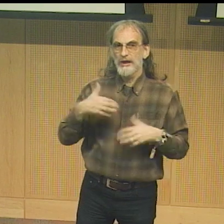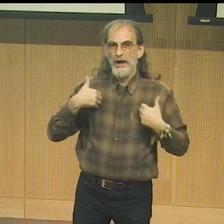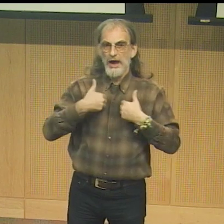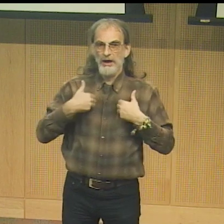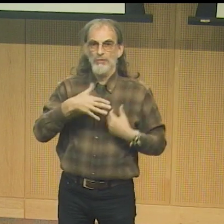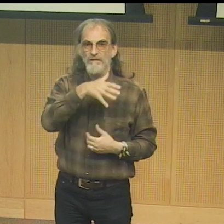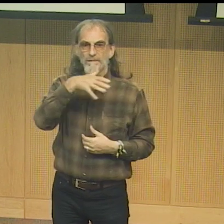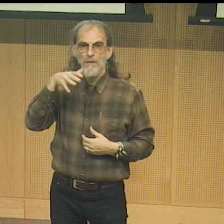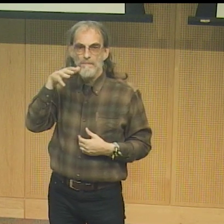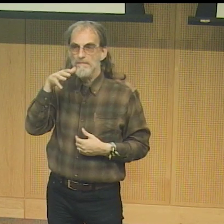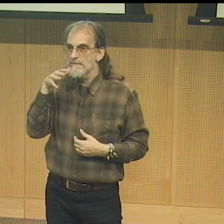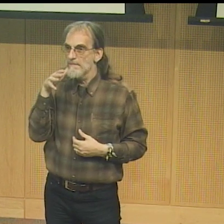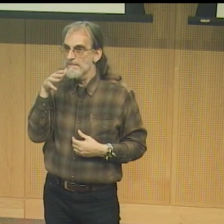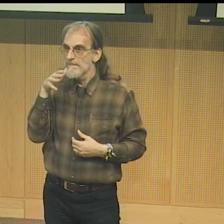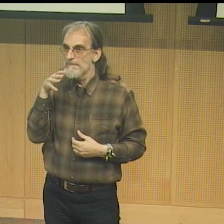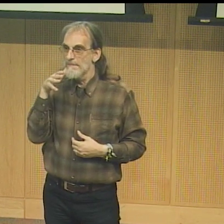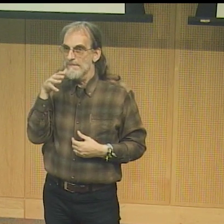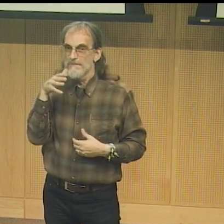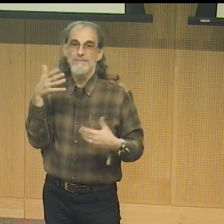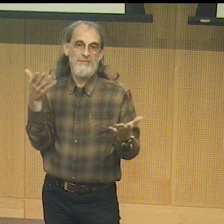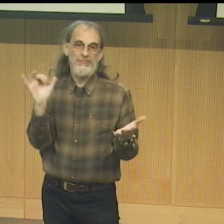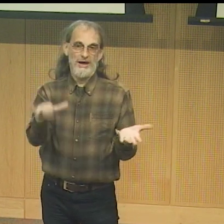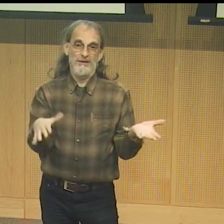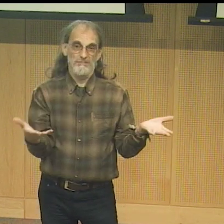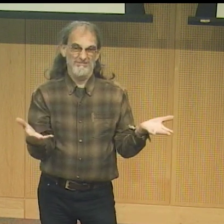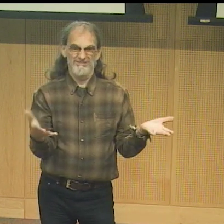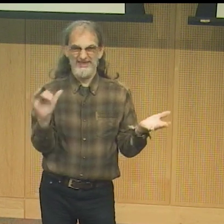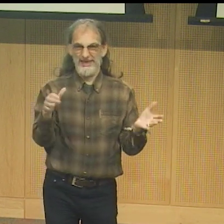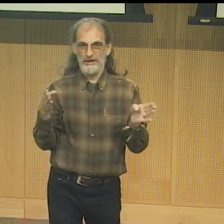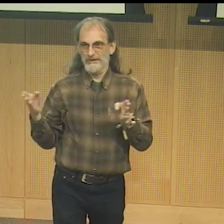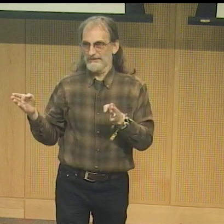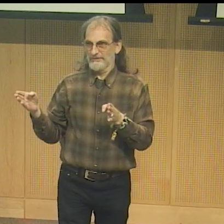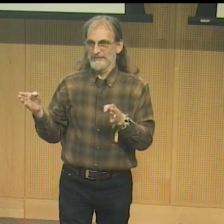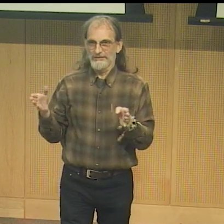in English, the "Animal Farm." This is a good comparison to that, and we don't want to